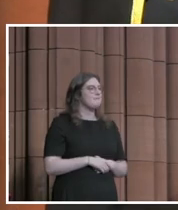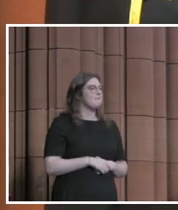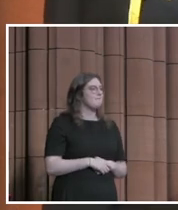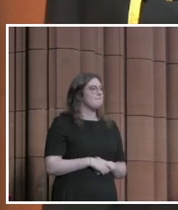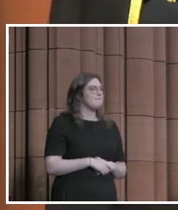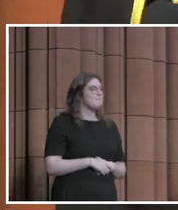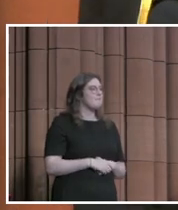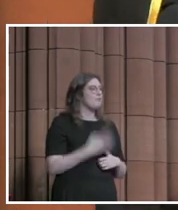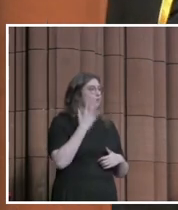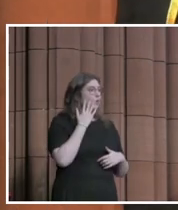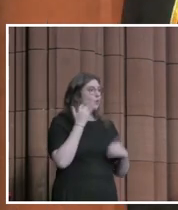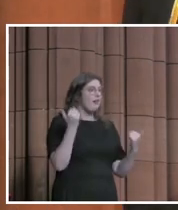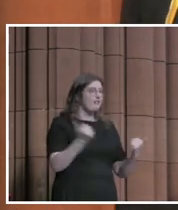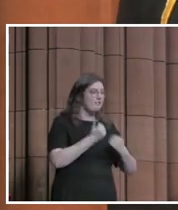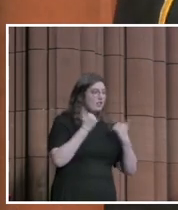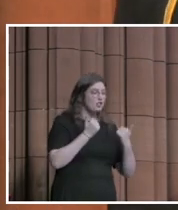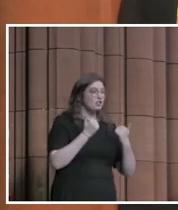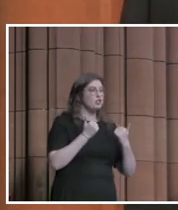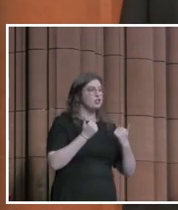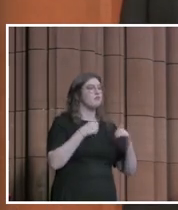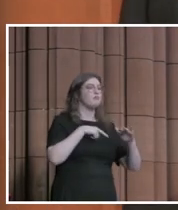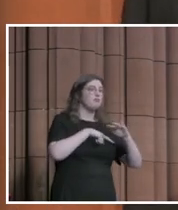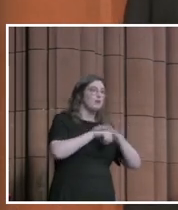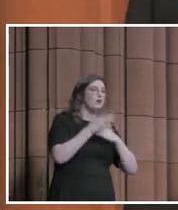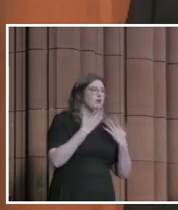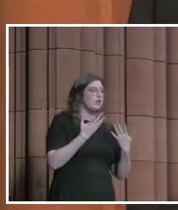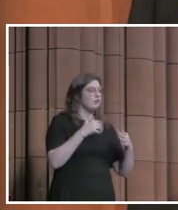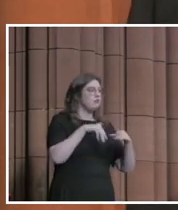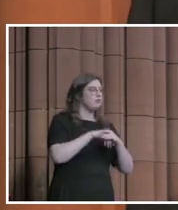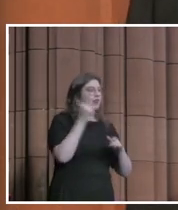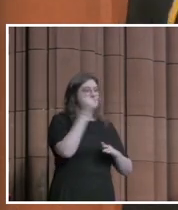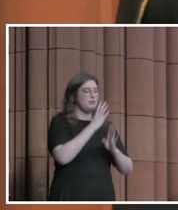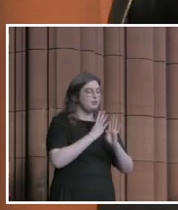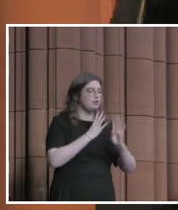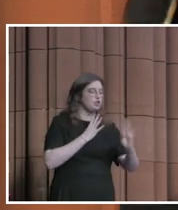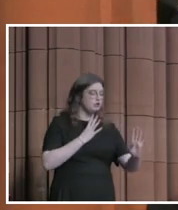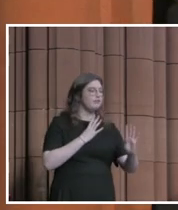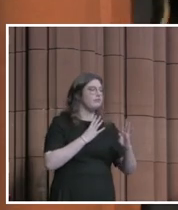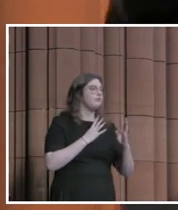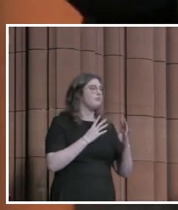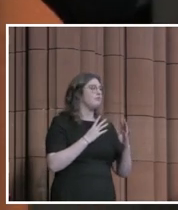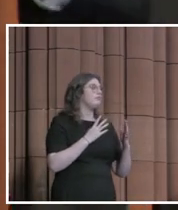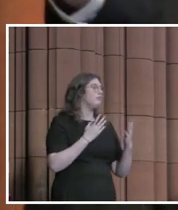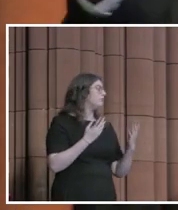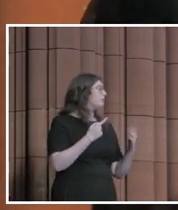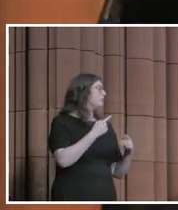And when we leave the hall today as part of our academic procession. I leave first and then the staff leave.